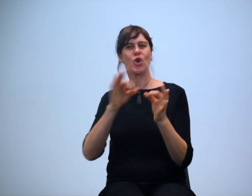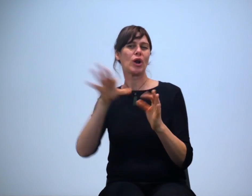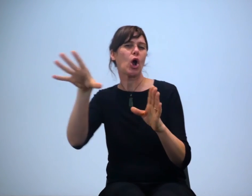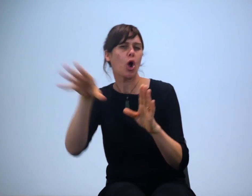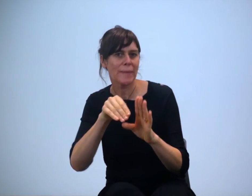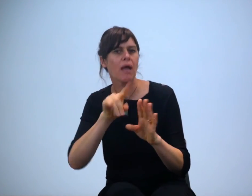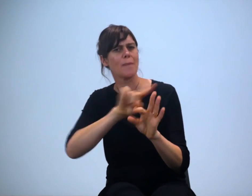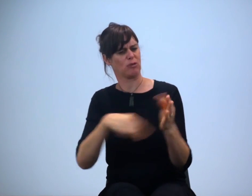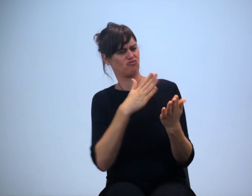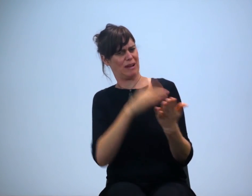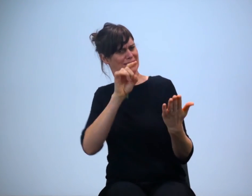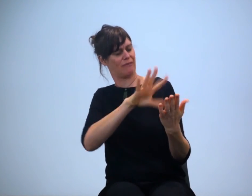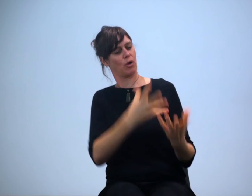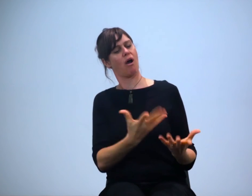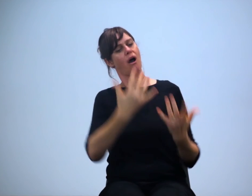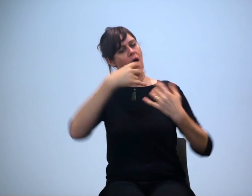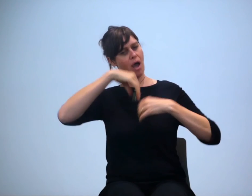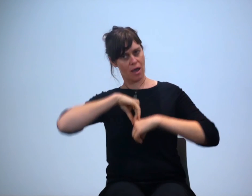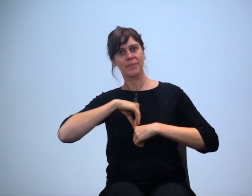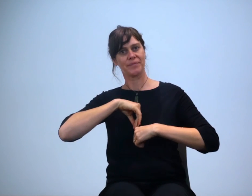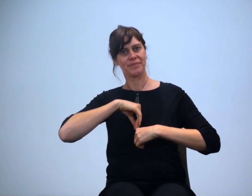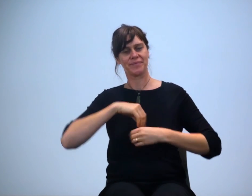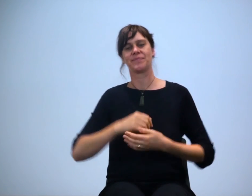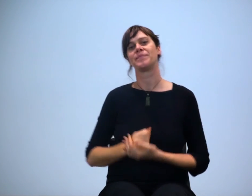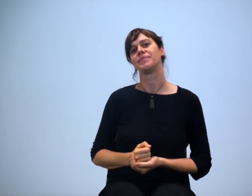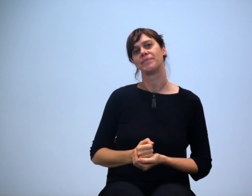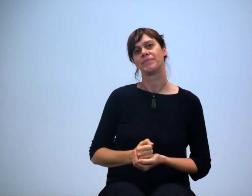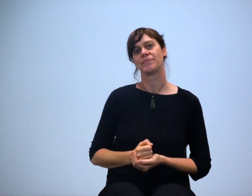to the act of capturing the image and let the world